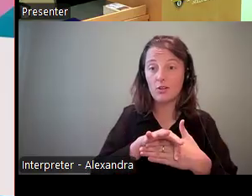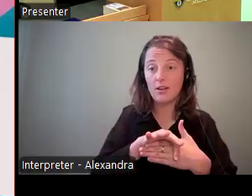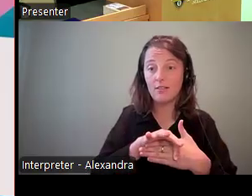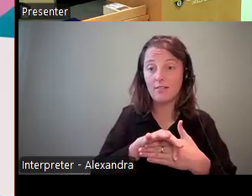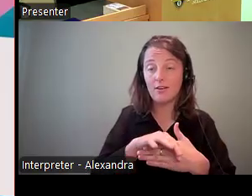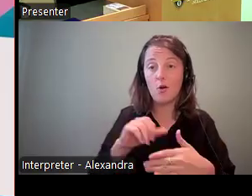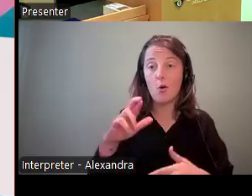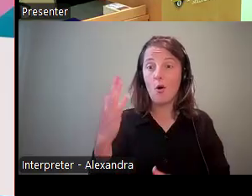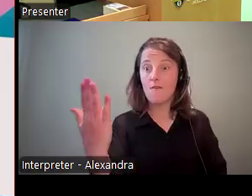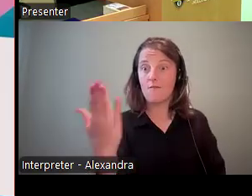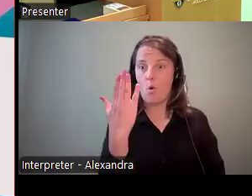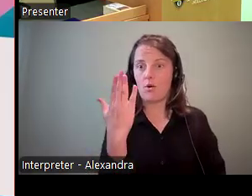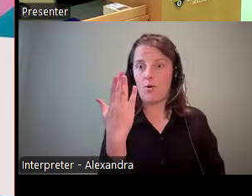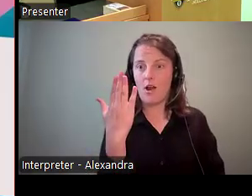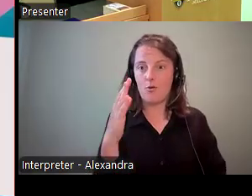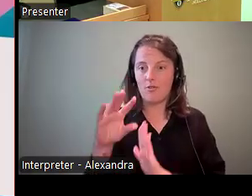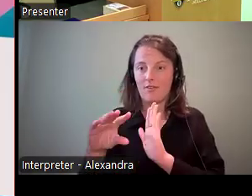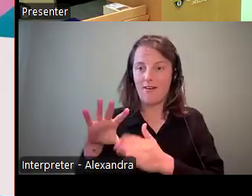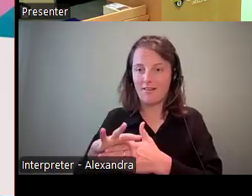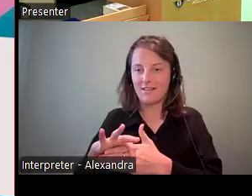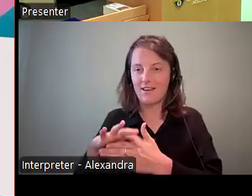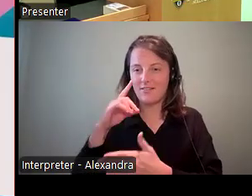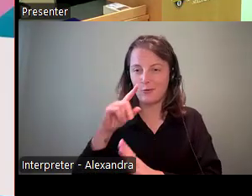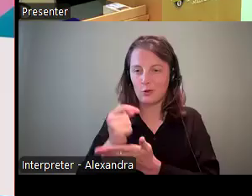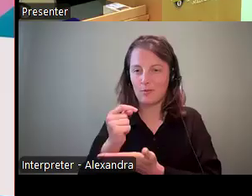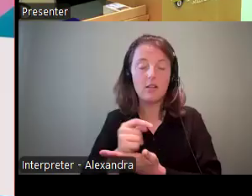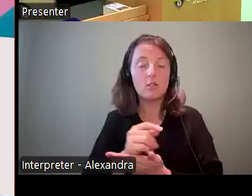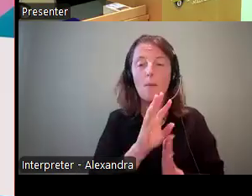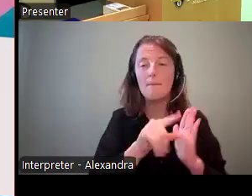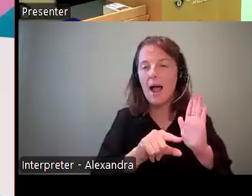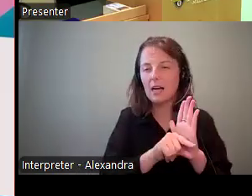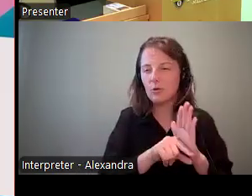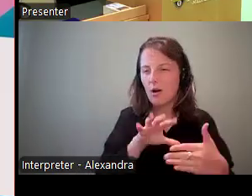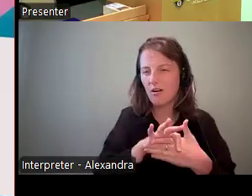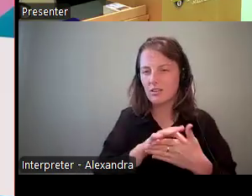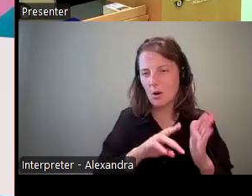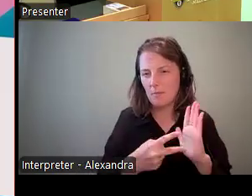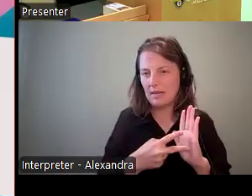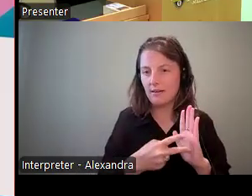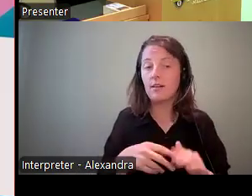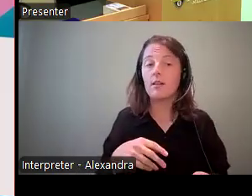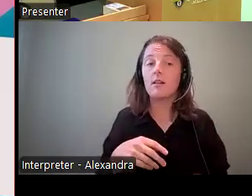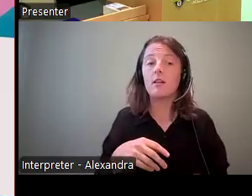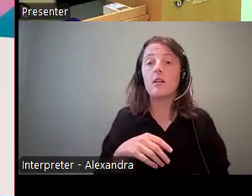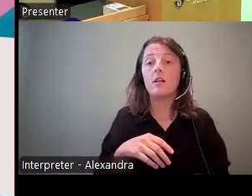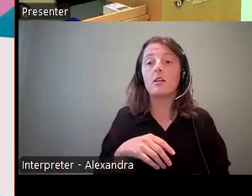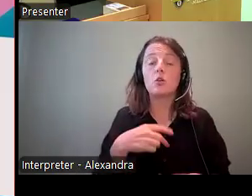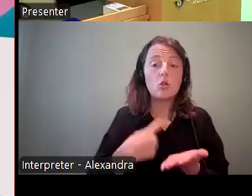Now when I say background content I'm speaking of after you speak of the symptomatology